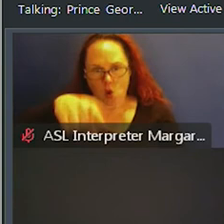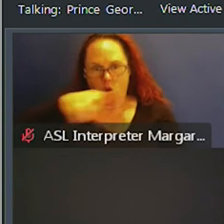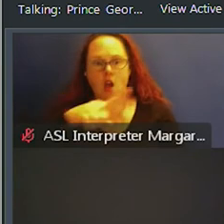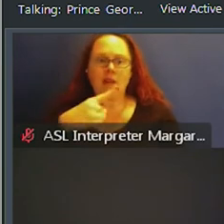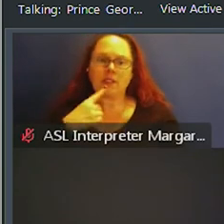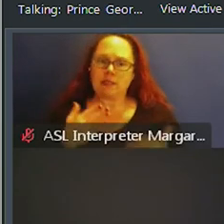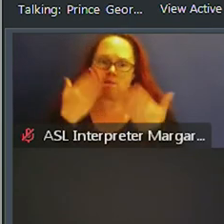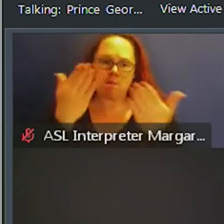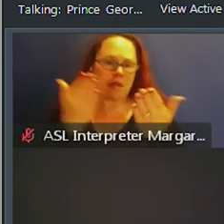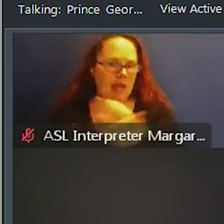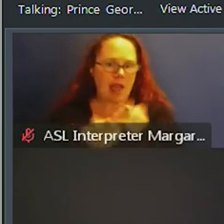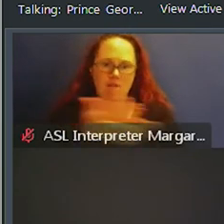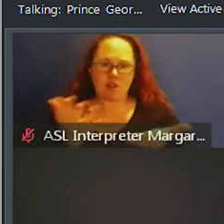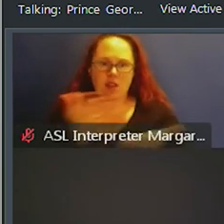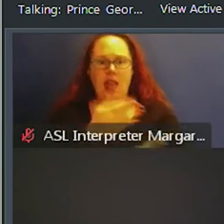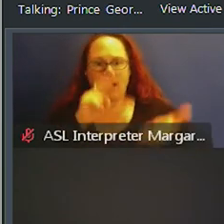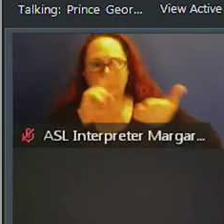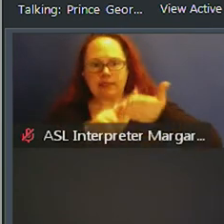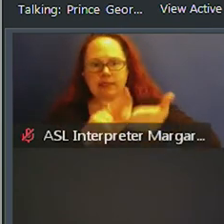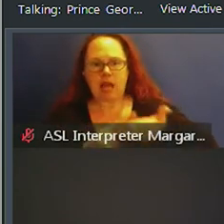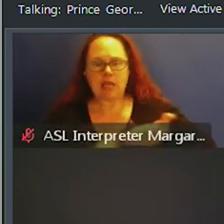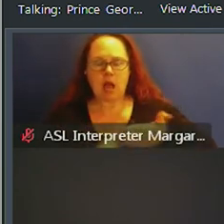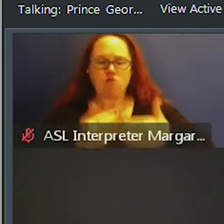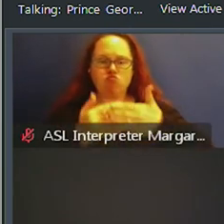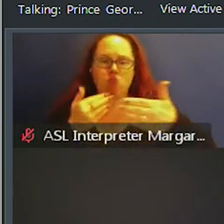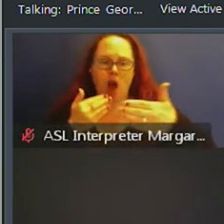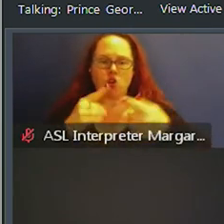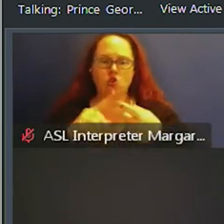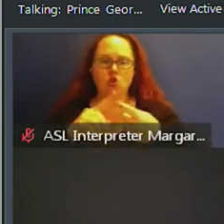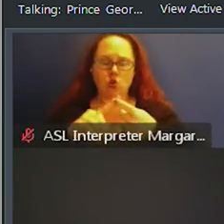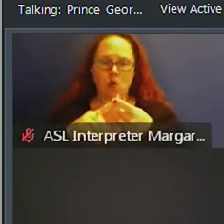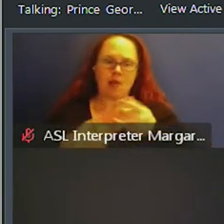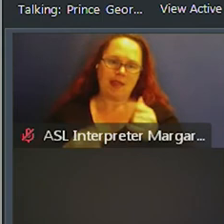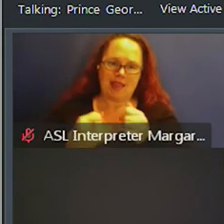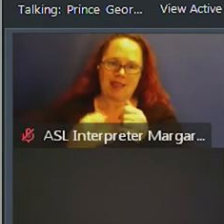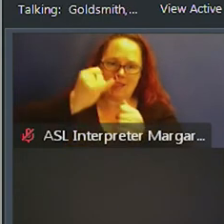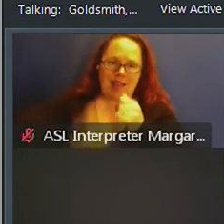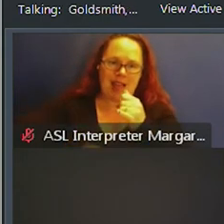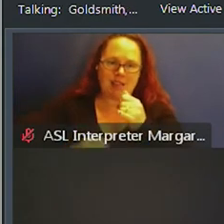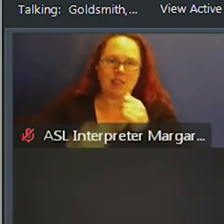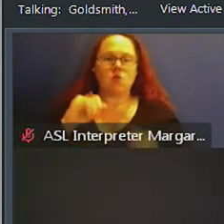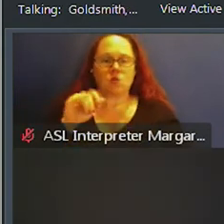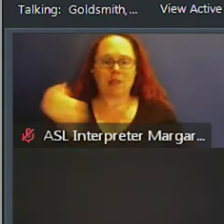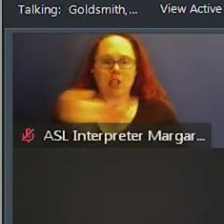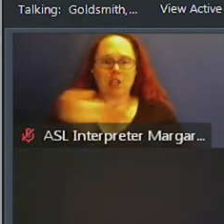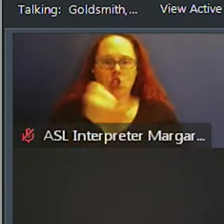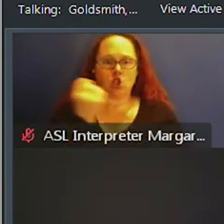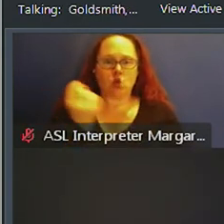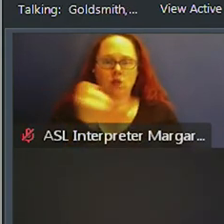signed up prior to our Tuesday 12 noon deadline. And we thank you for that. Madam Chair, this new counselor,